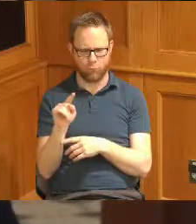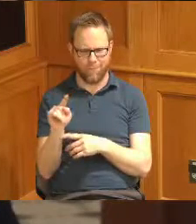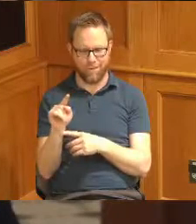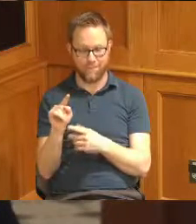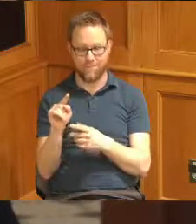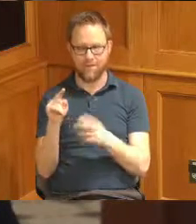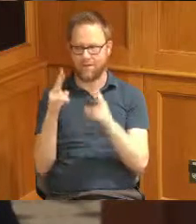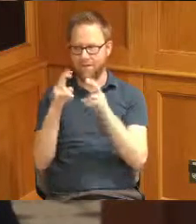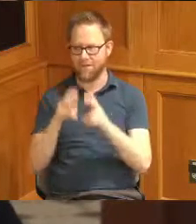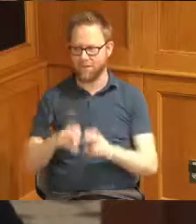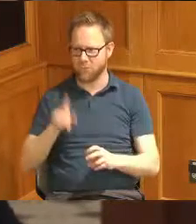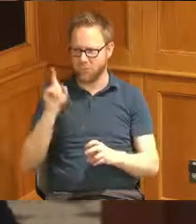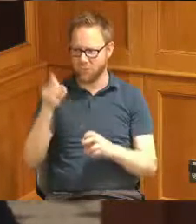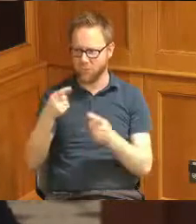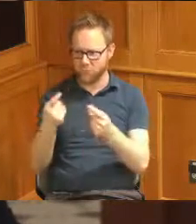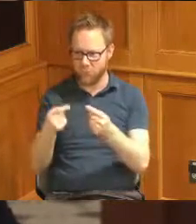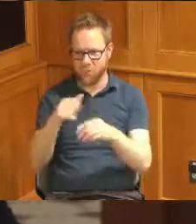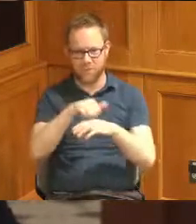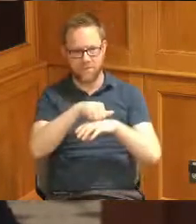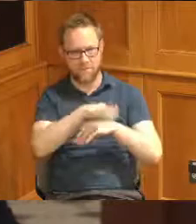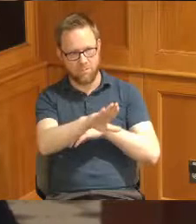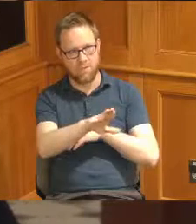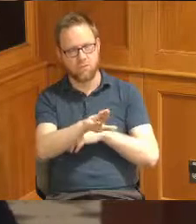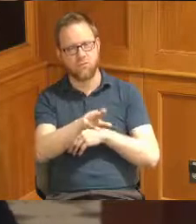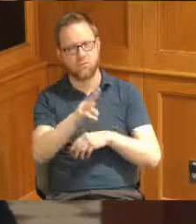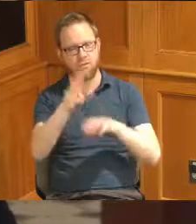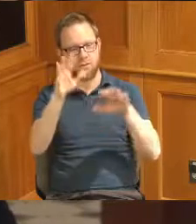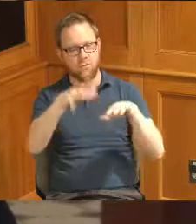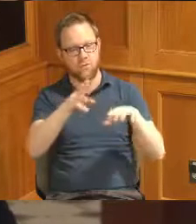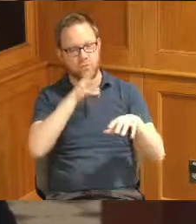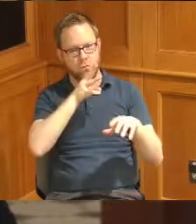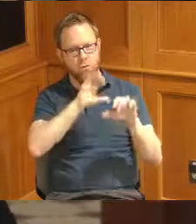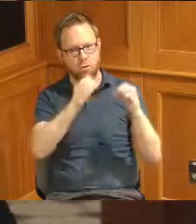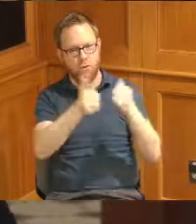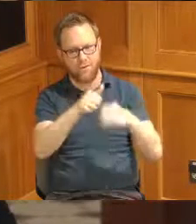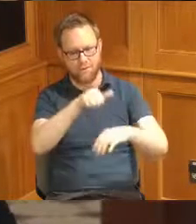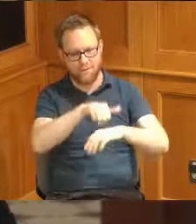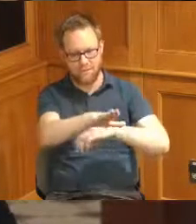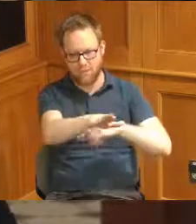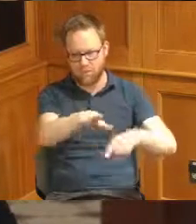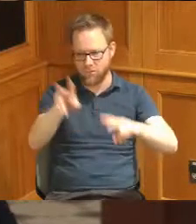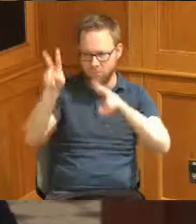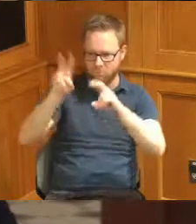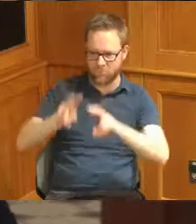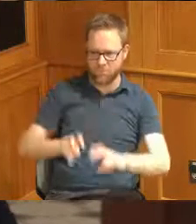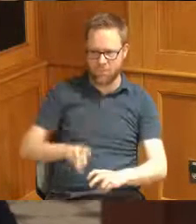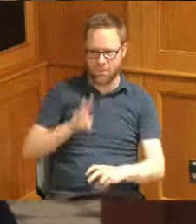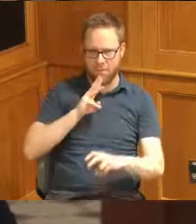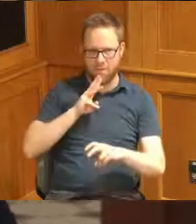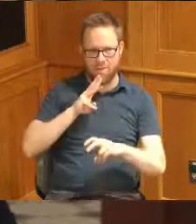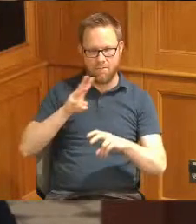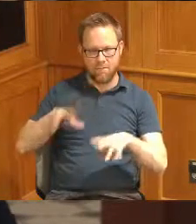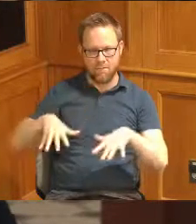to the stormwater agency of Hamilton County to analyze the flood plain after this work